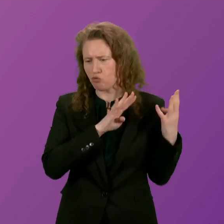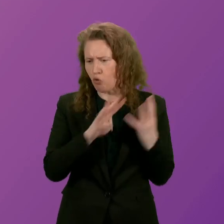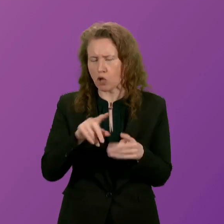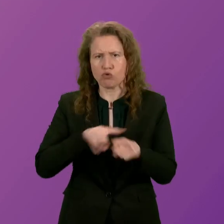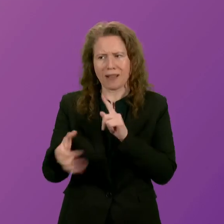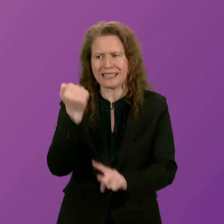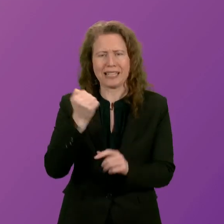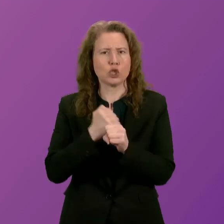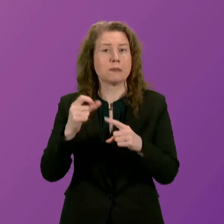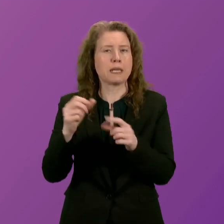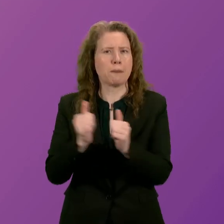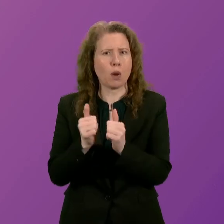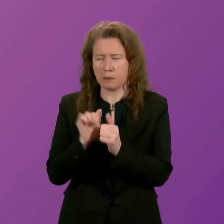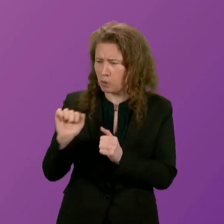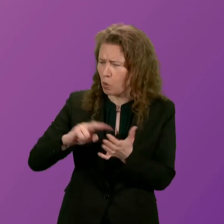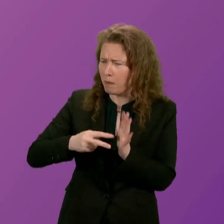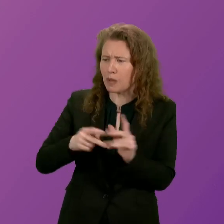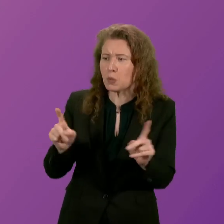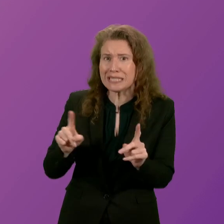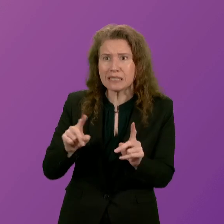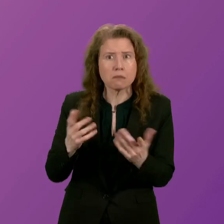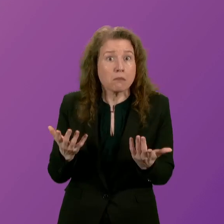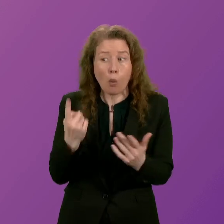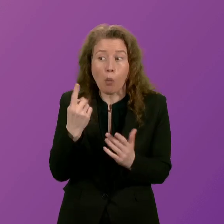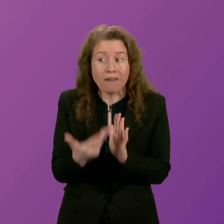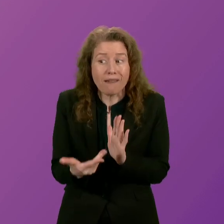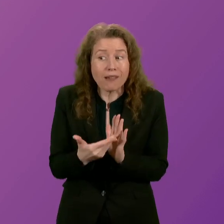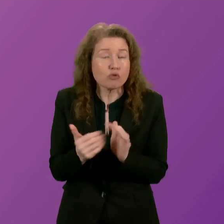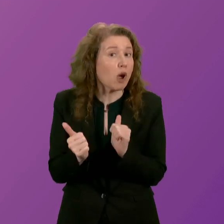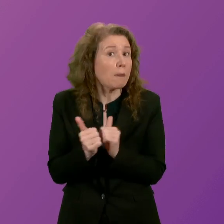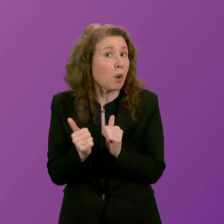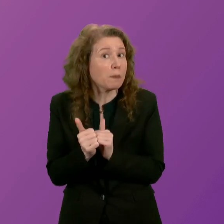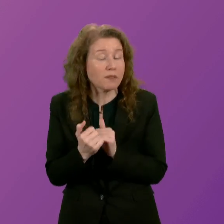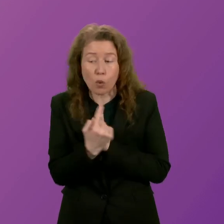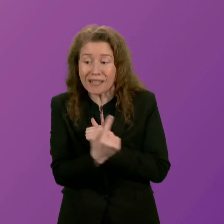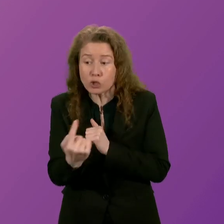what is John Swinney’s plan? One extra appointment for every GP